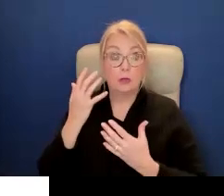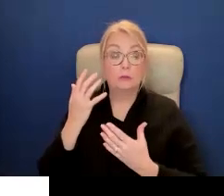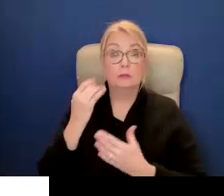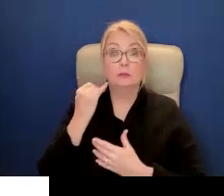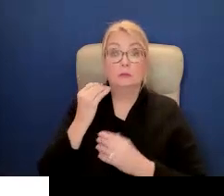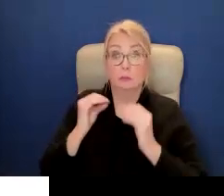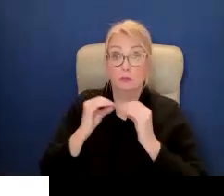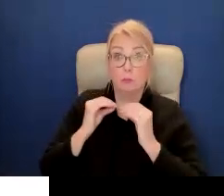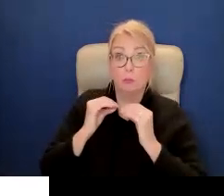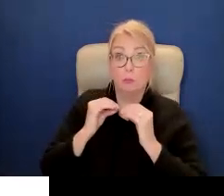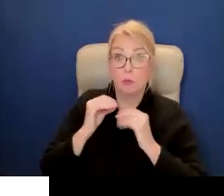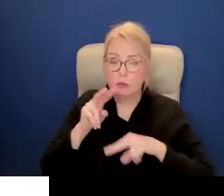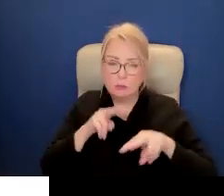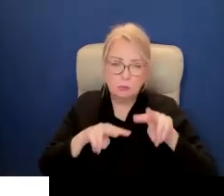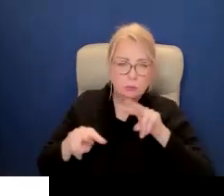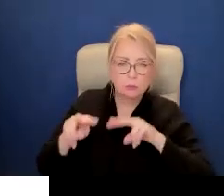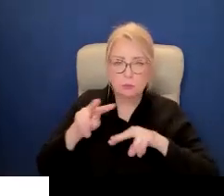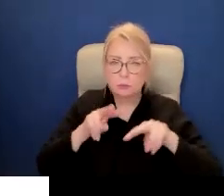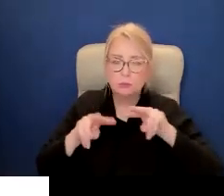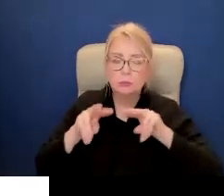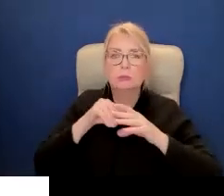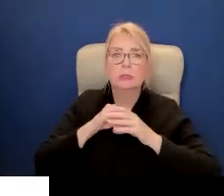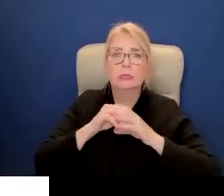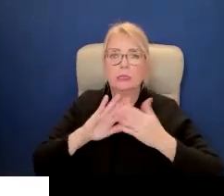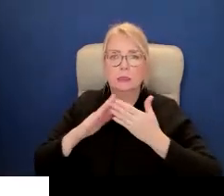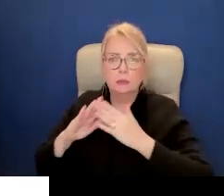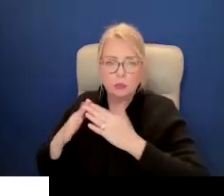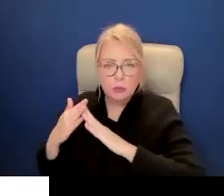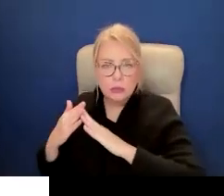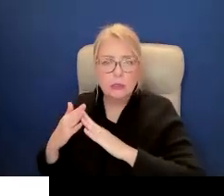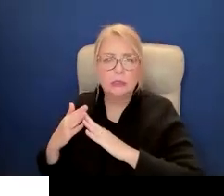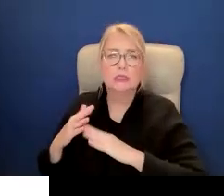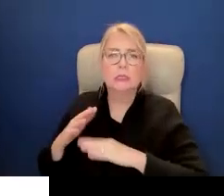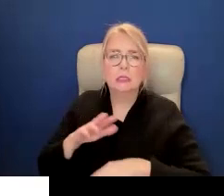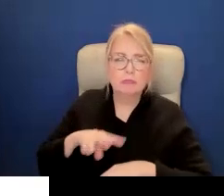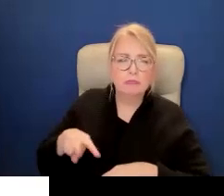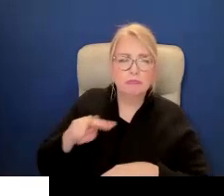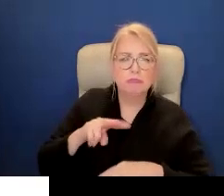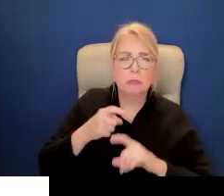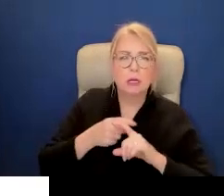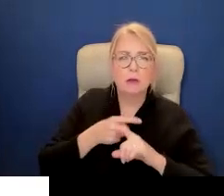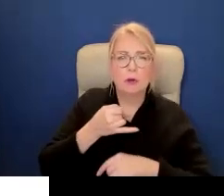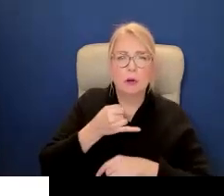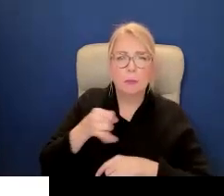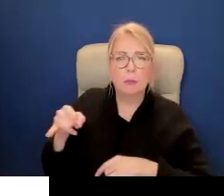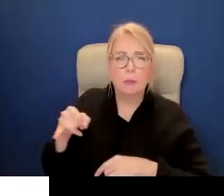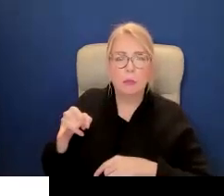of, in our communities from Border Patrol or Customs Border Protection.